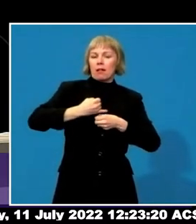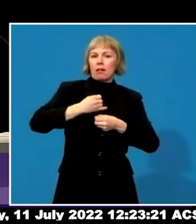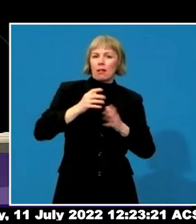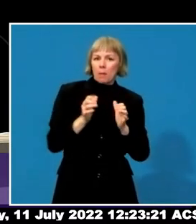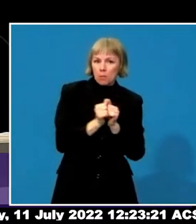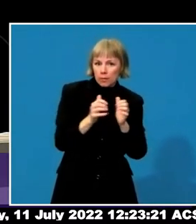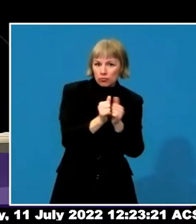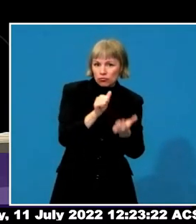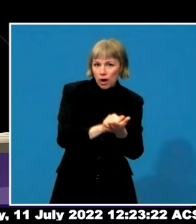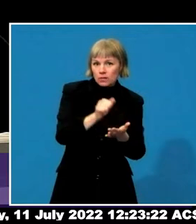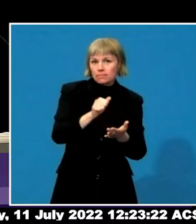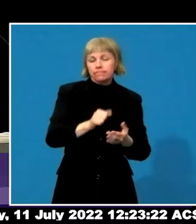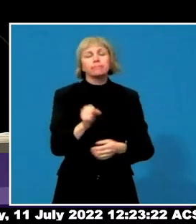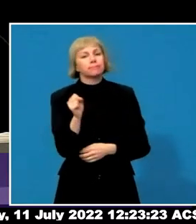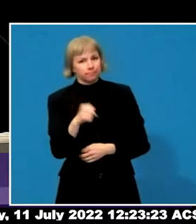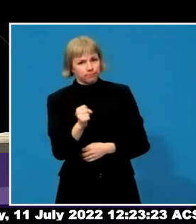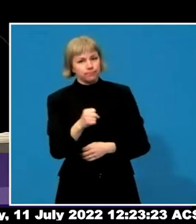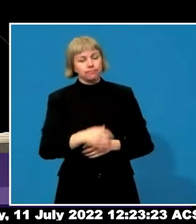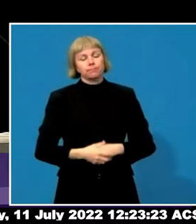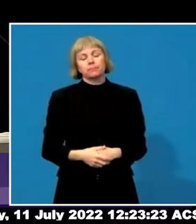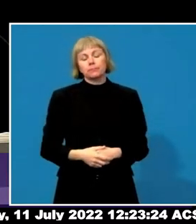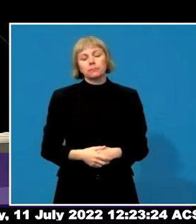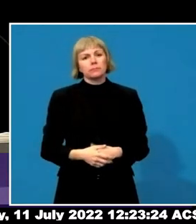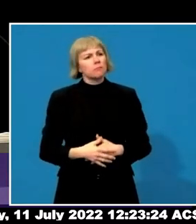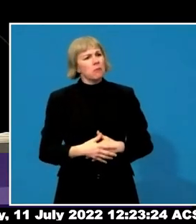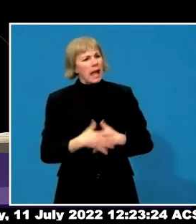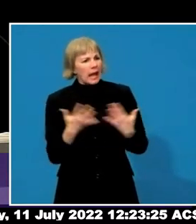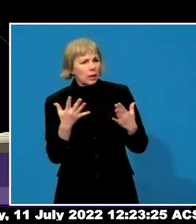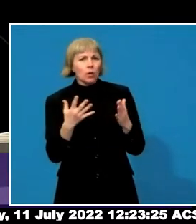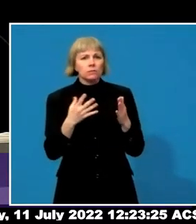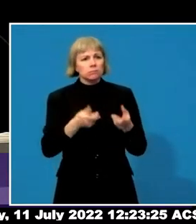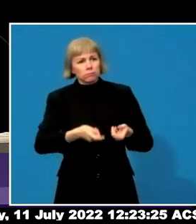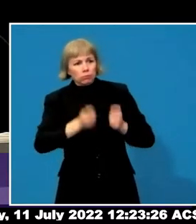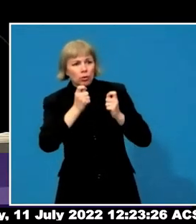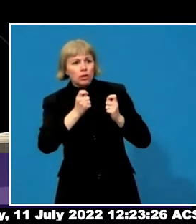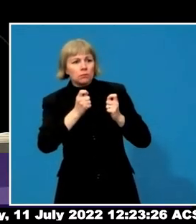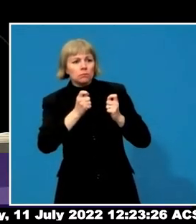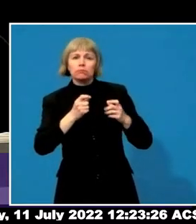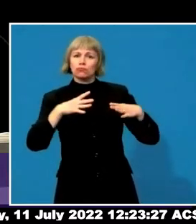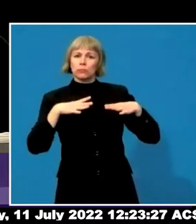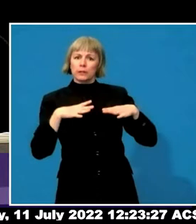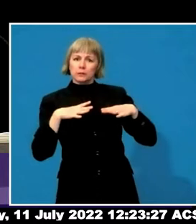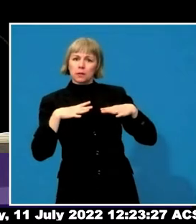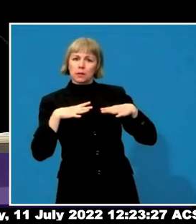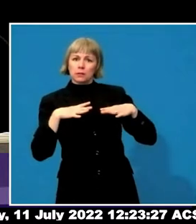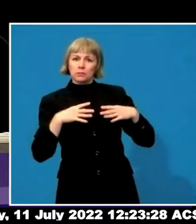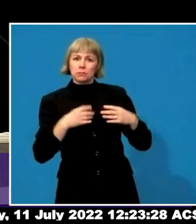No? DAISY: No. MS TARRAGO: